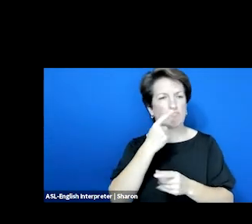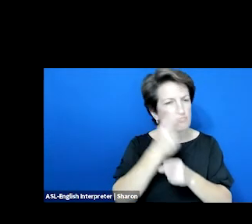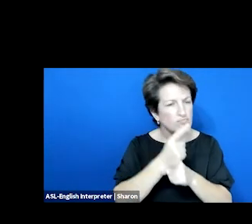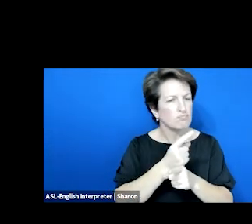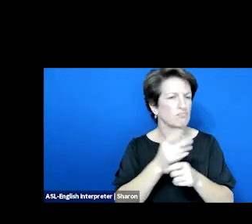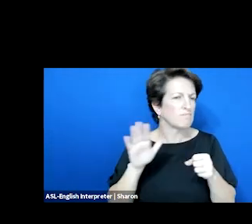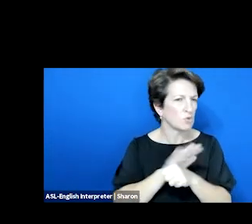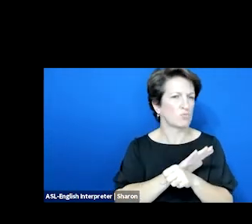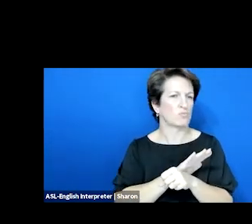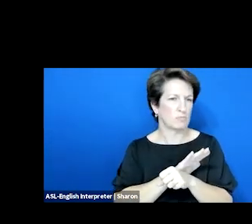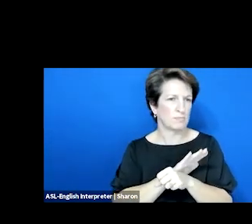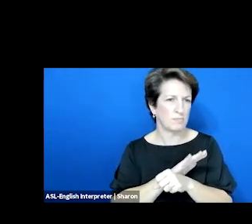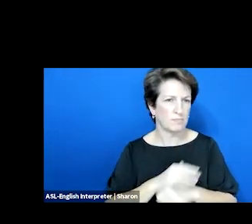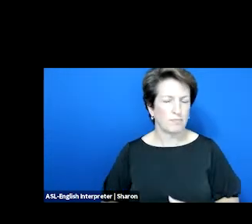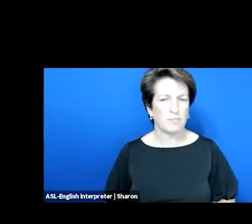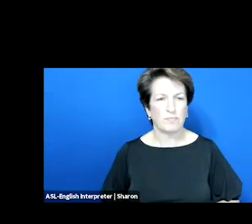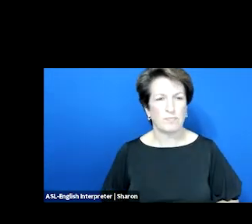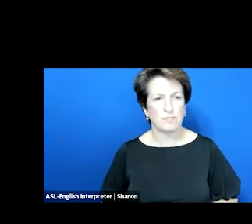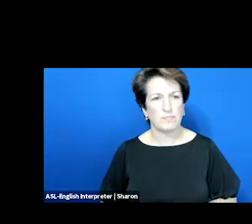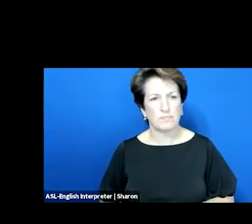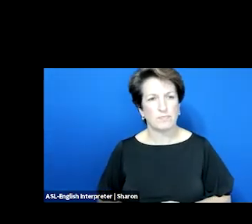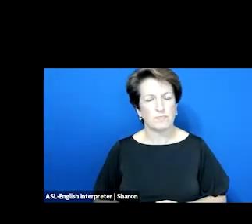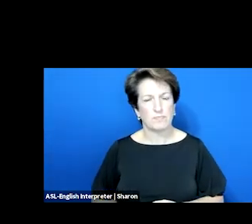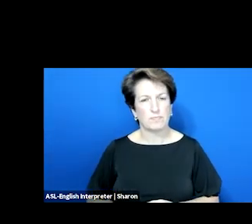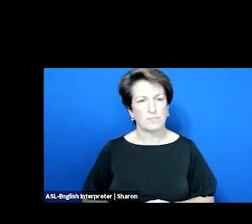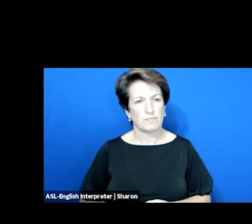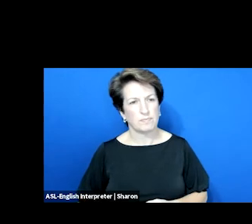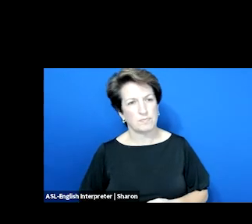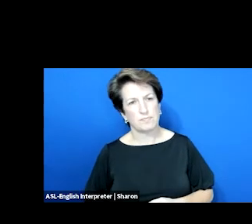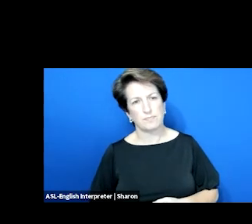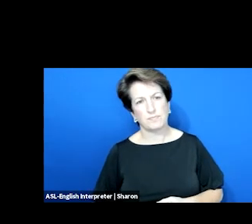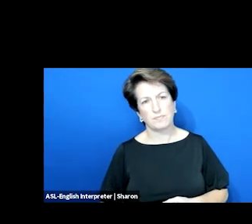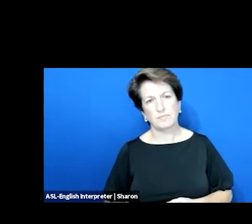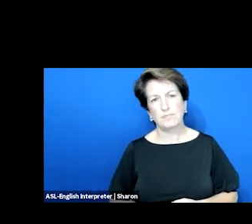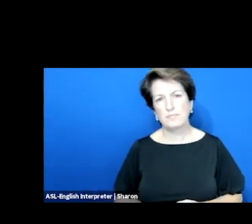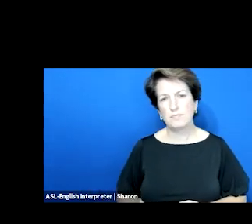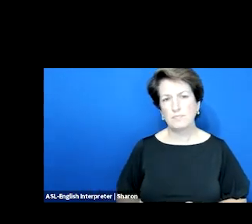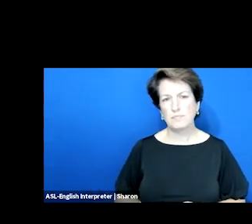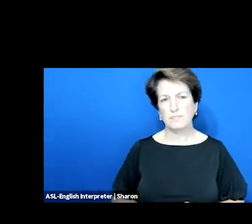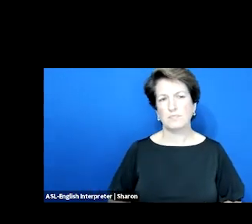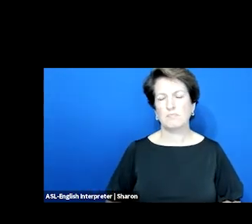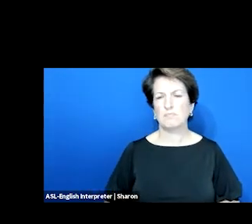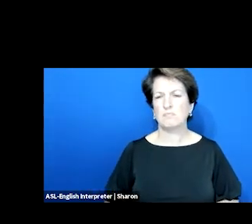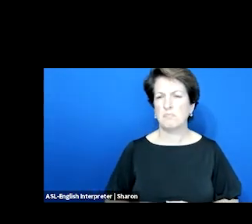You must not alter the appearance of your vaccine certificate, it will be